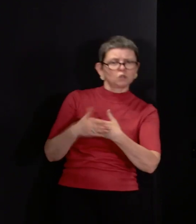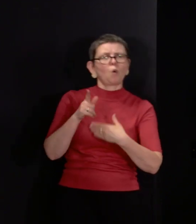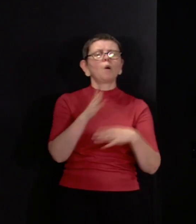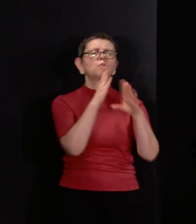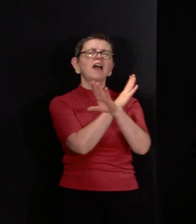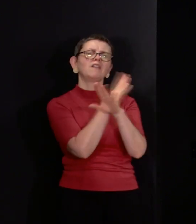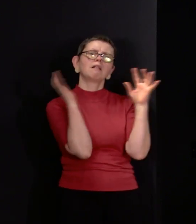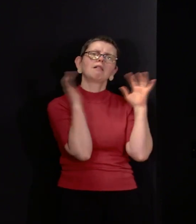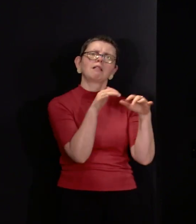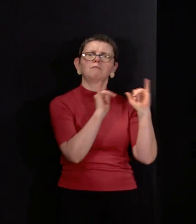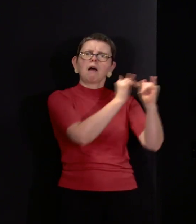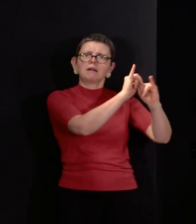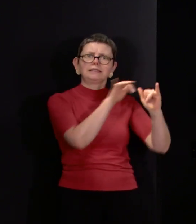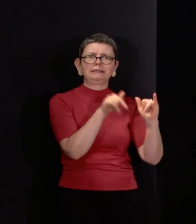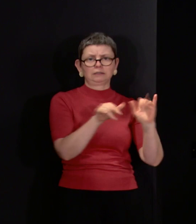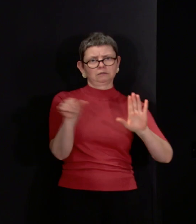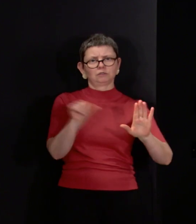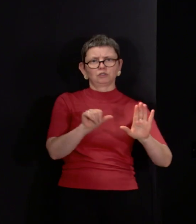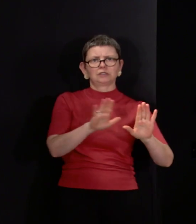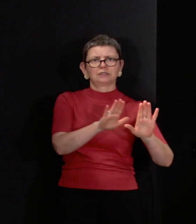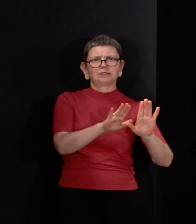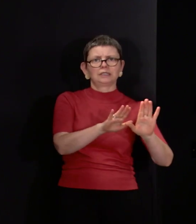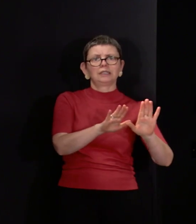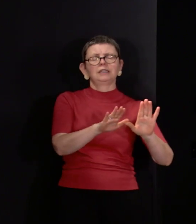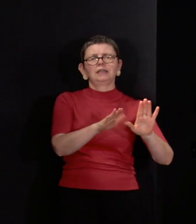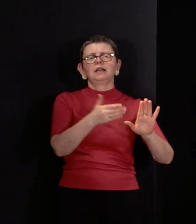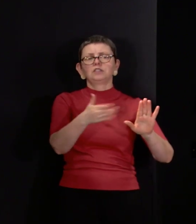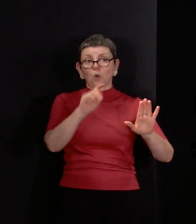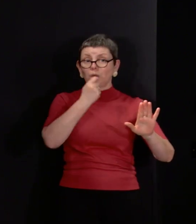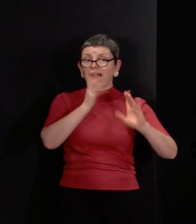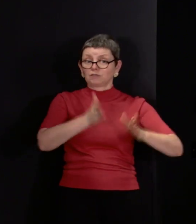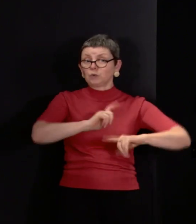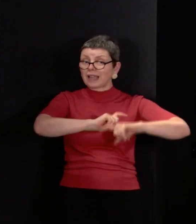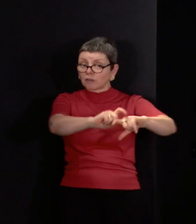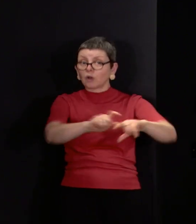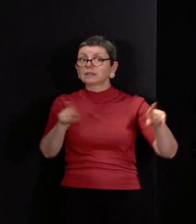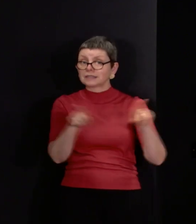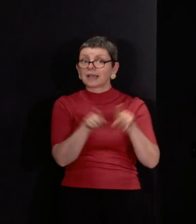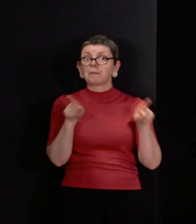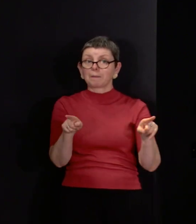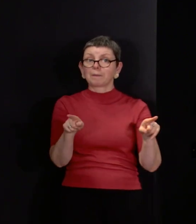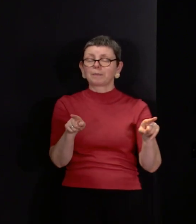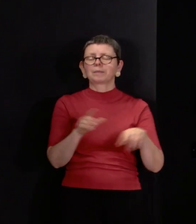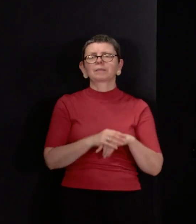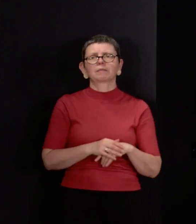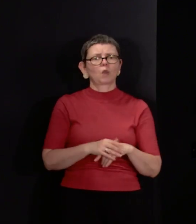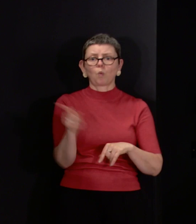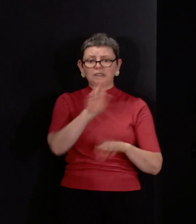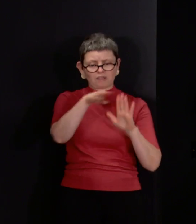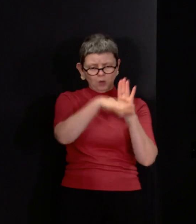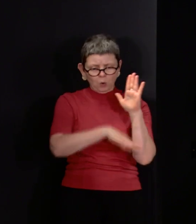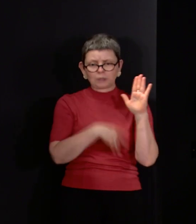we would continue to enforce and make sure the law was being upheld. Undoubtedly it was